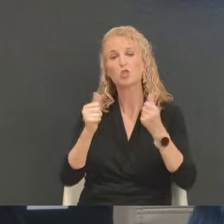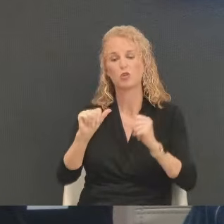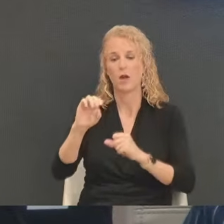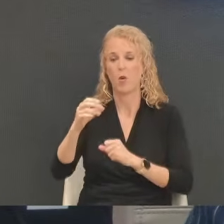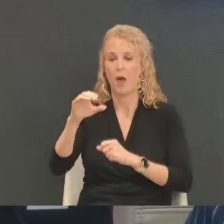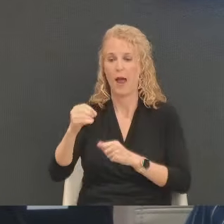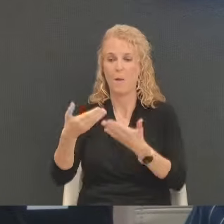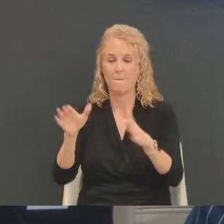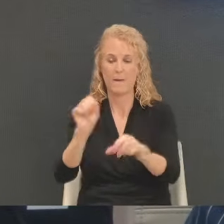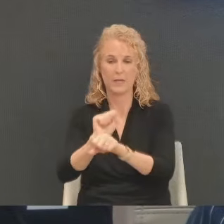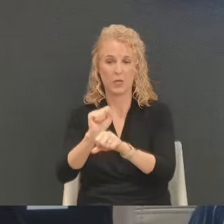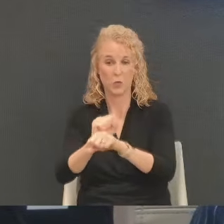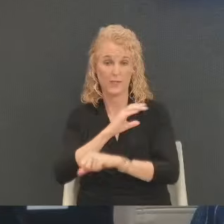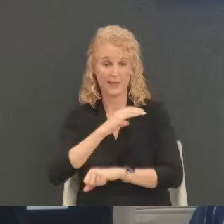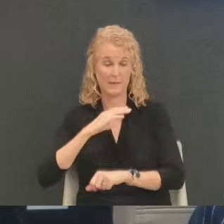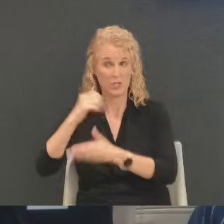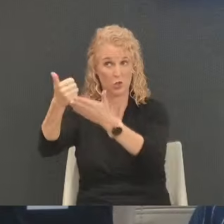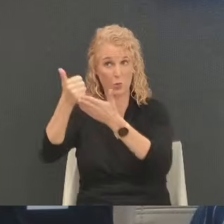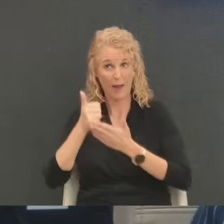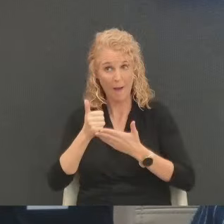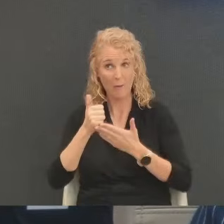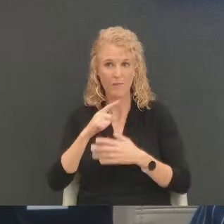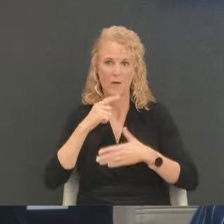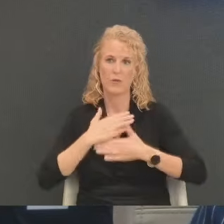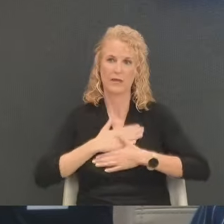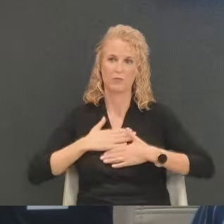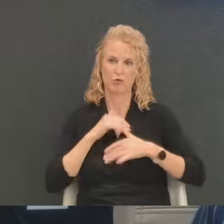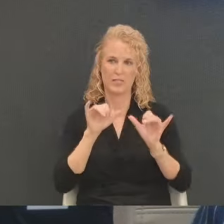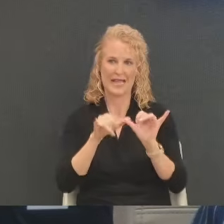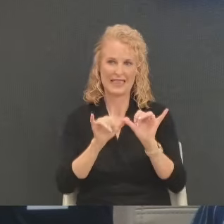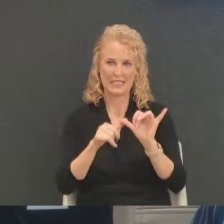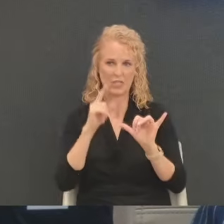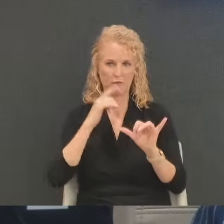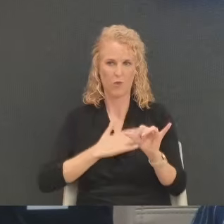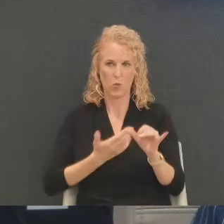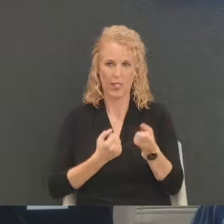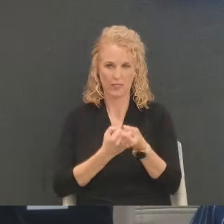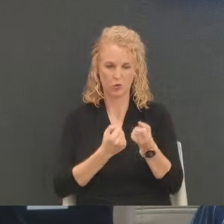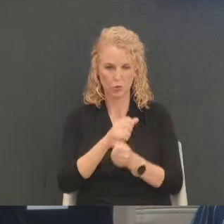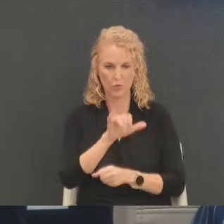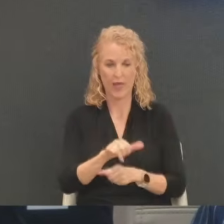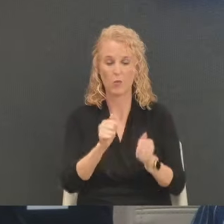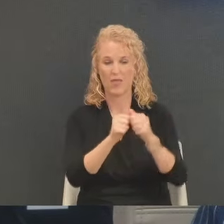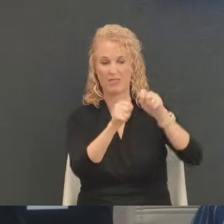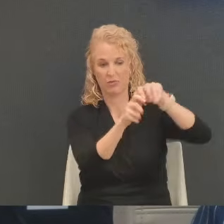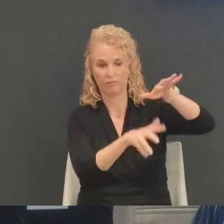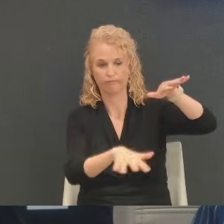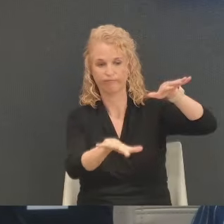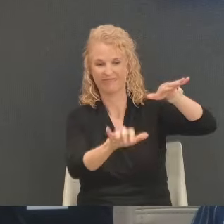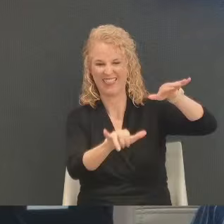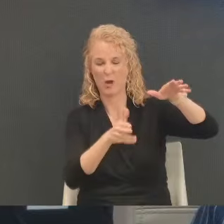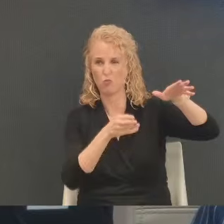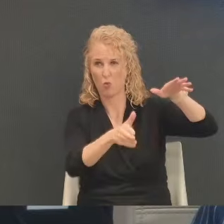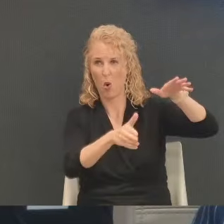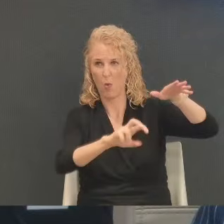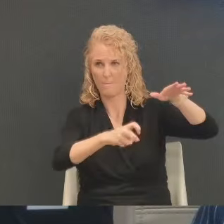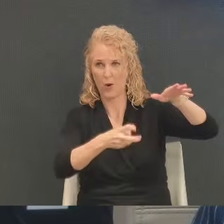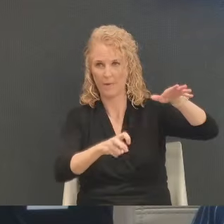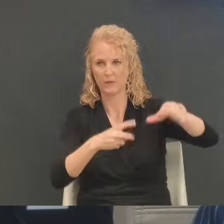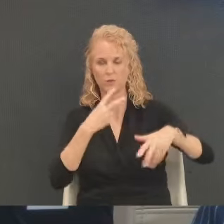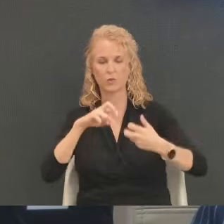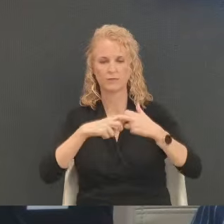Commission to help chip in with this landslide issue. So I do support that. So that's all I had